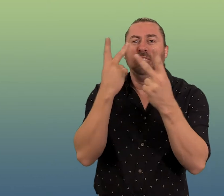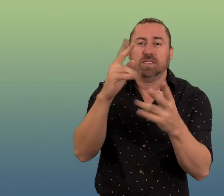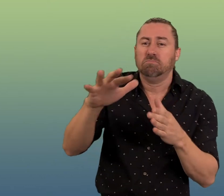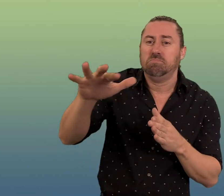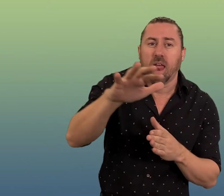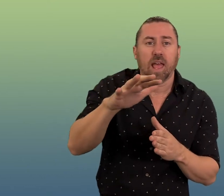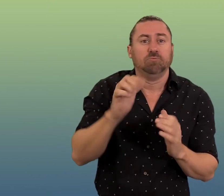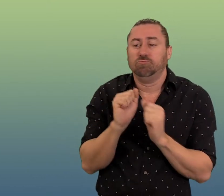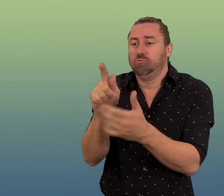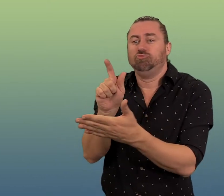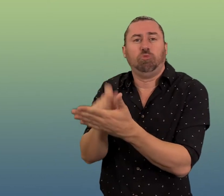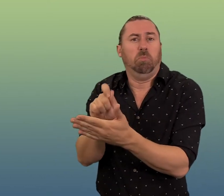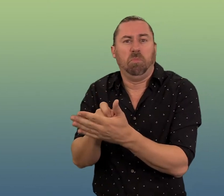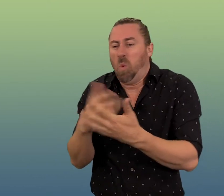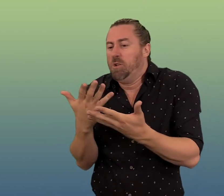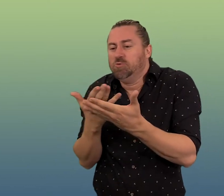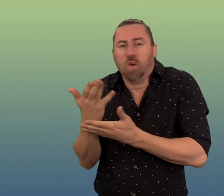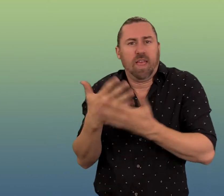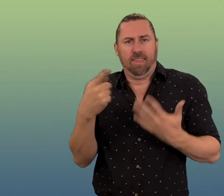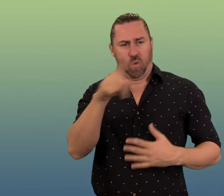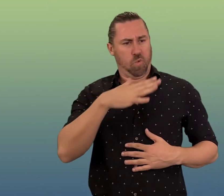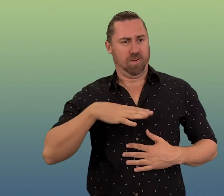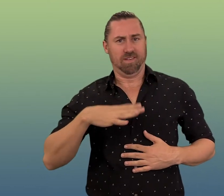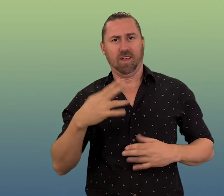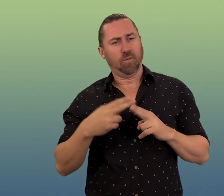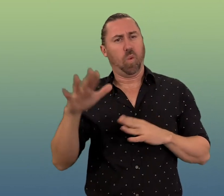goods and services across Queensland every day.